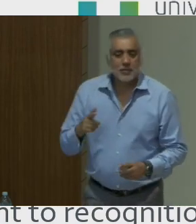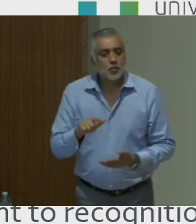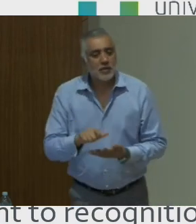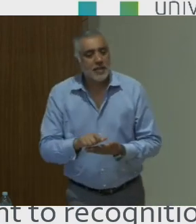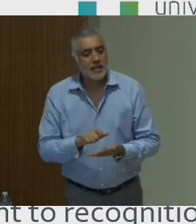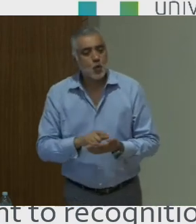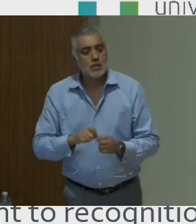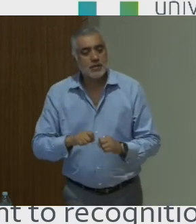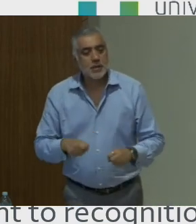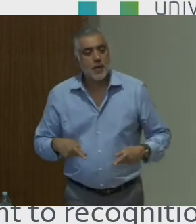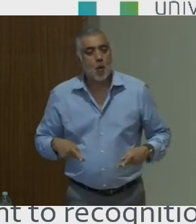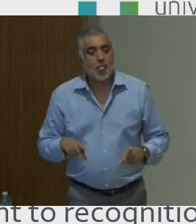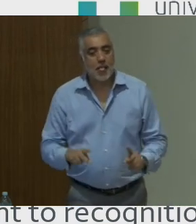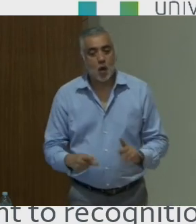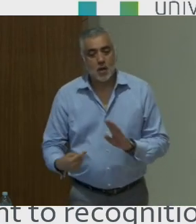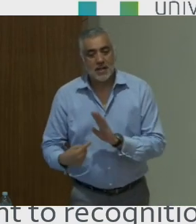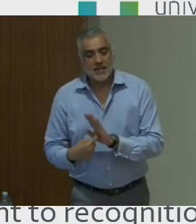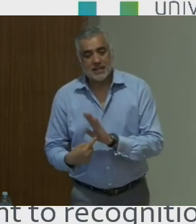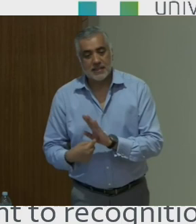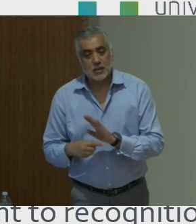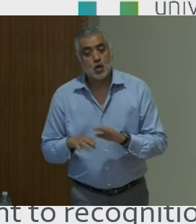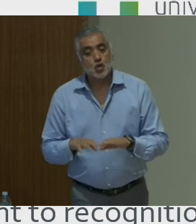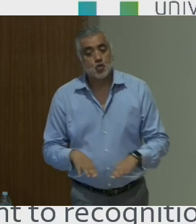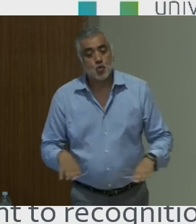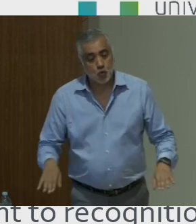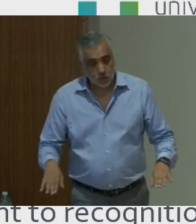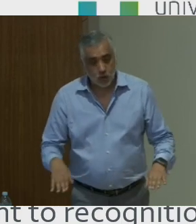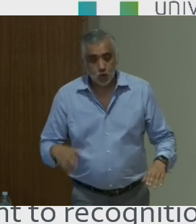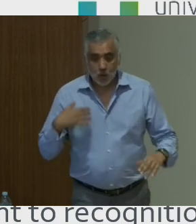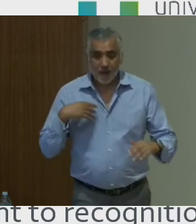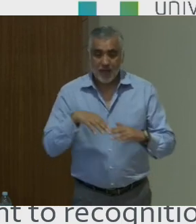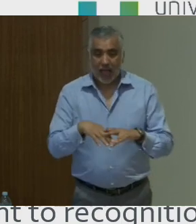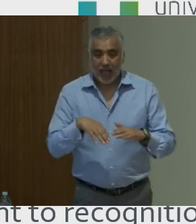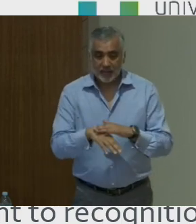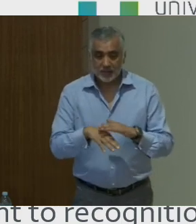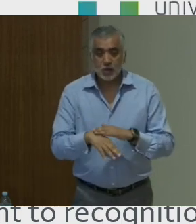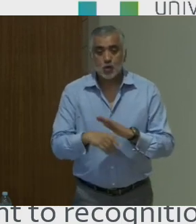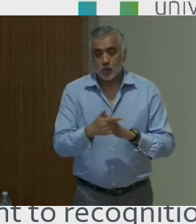that allows these children to have access to the legal system.